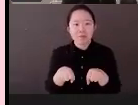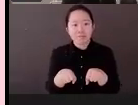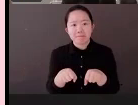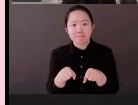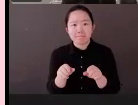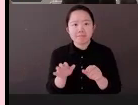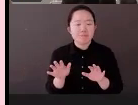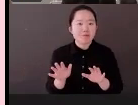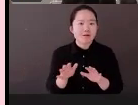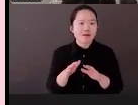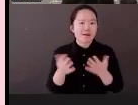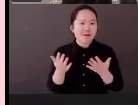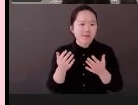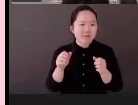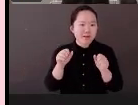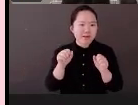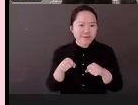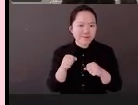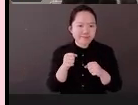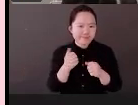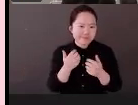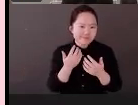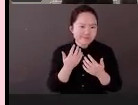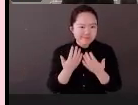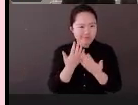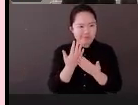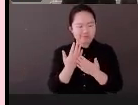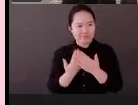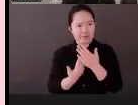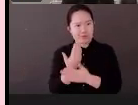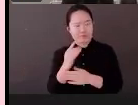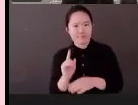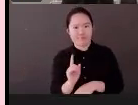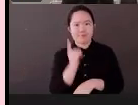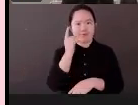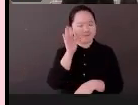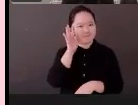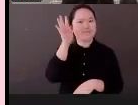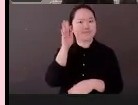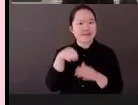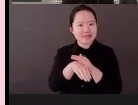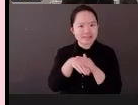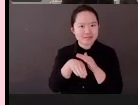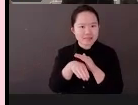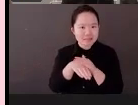Yeah, that is a good question.